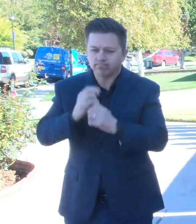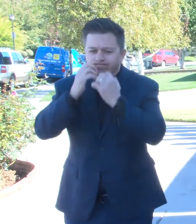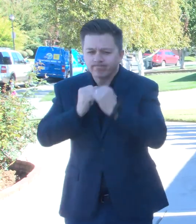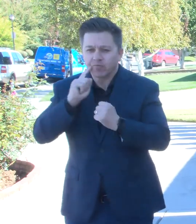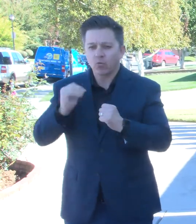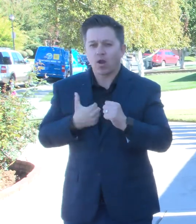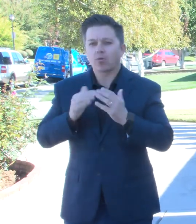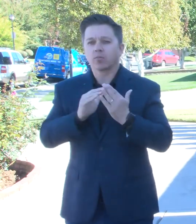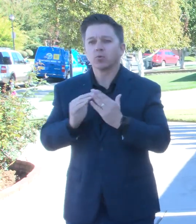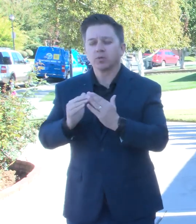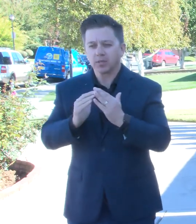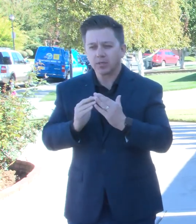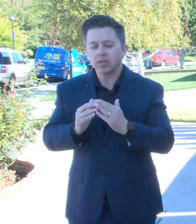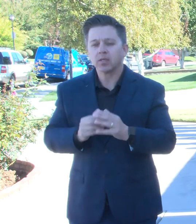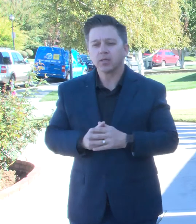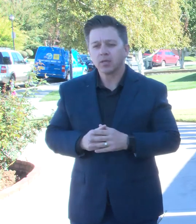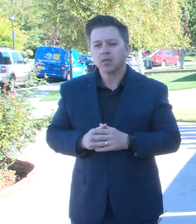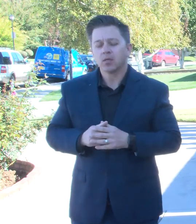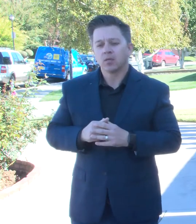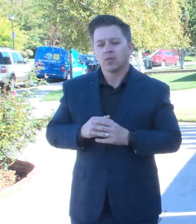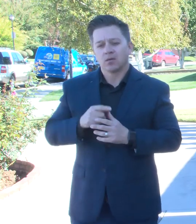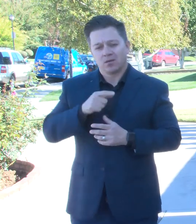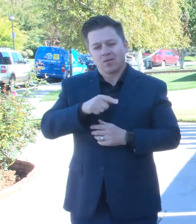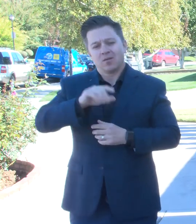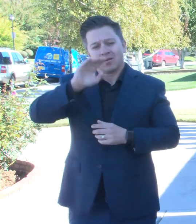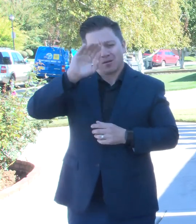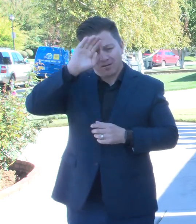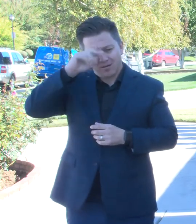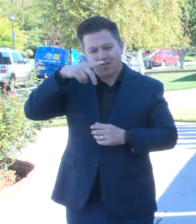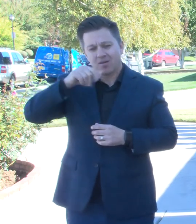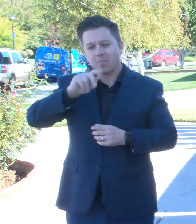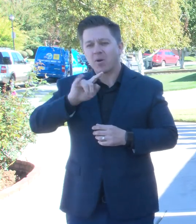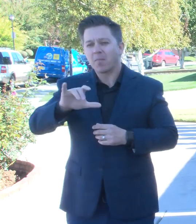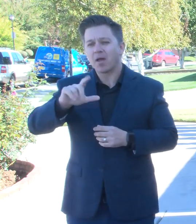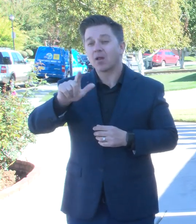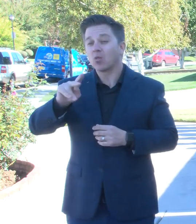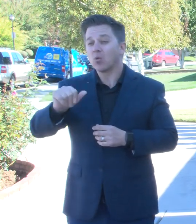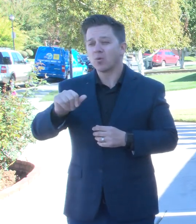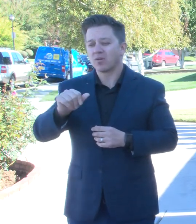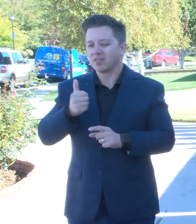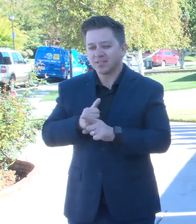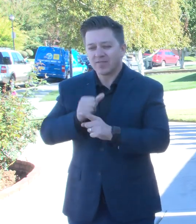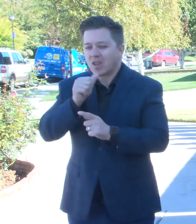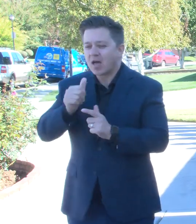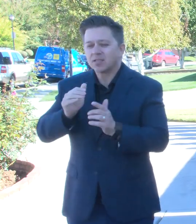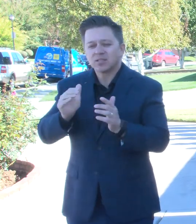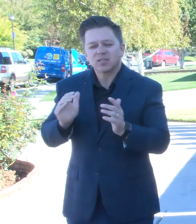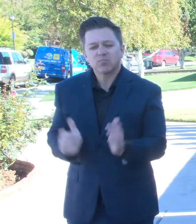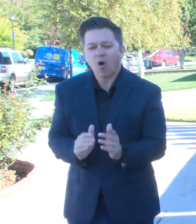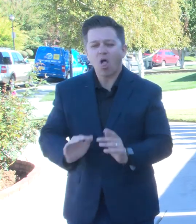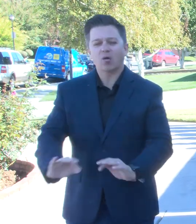and what firefighter paramedic luna did wasn't a small act of kindness and they rarely are